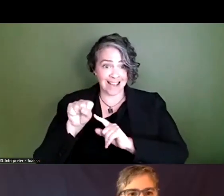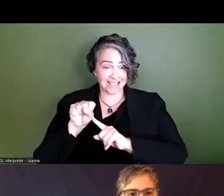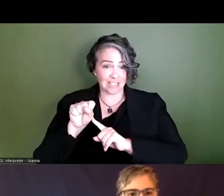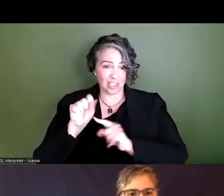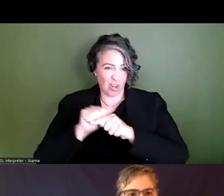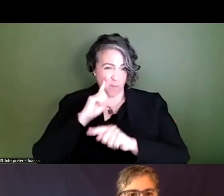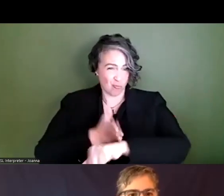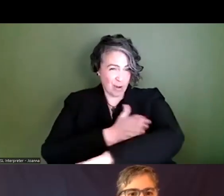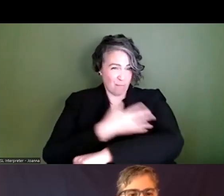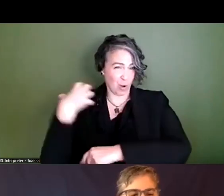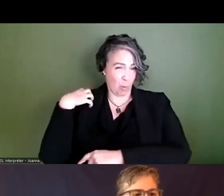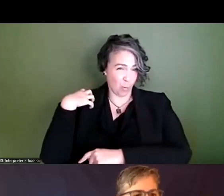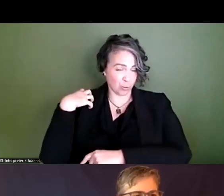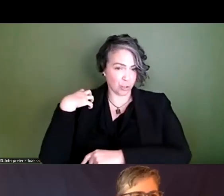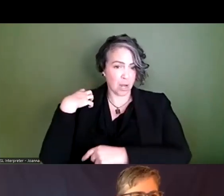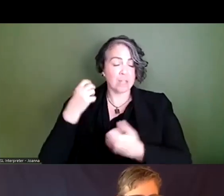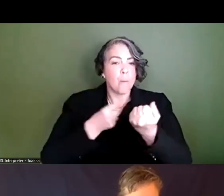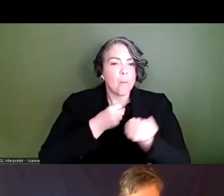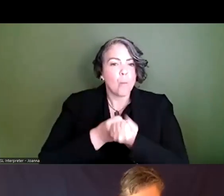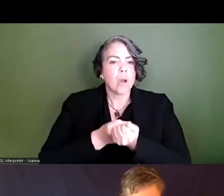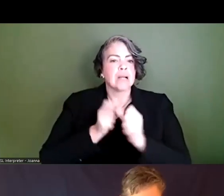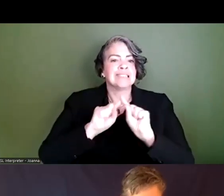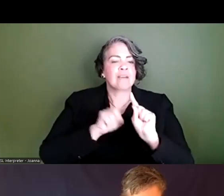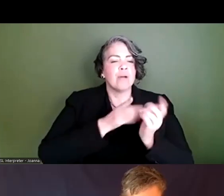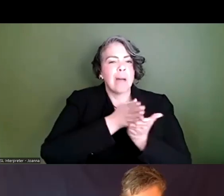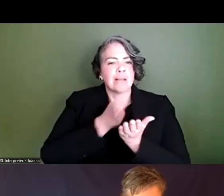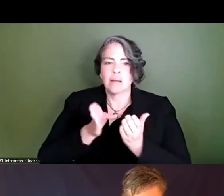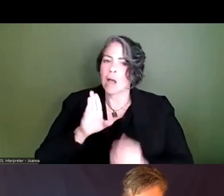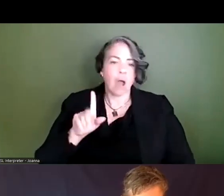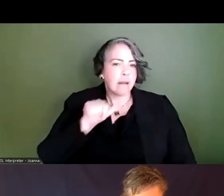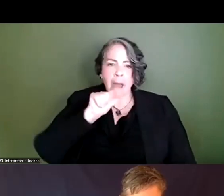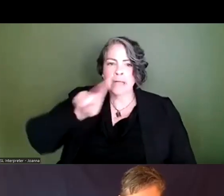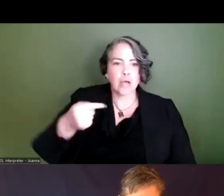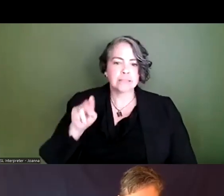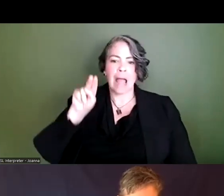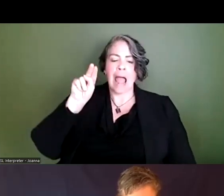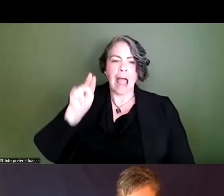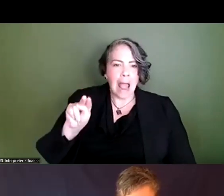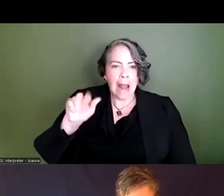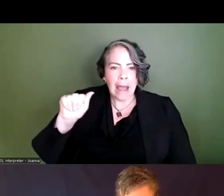multiple pathways of recovery so it's not just AA and NA, it’s DRA (Dual Recovery Anonymous)